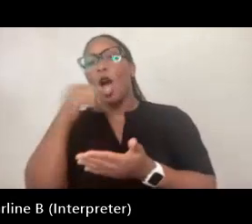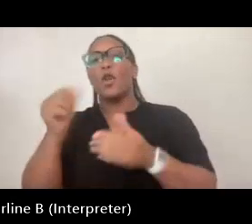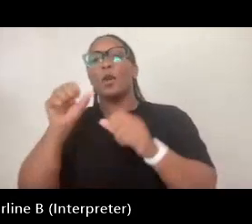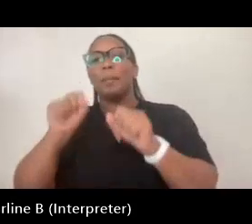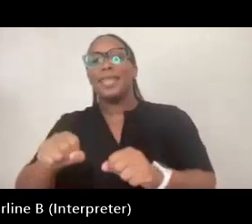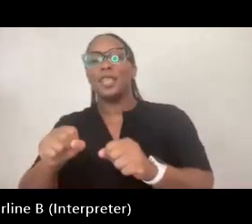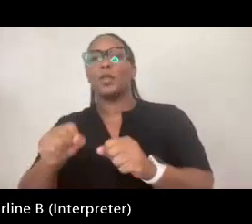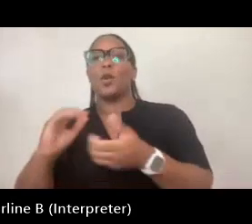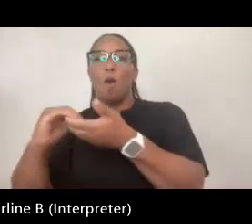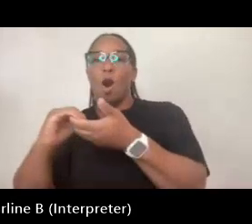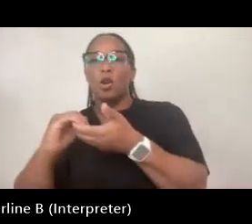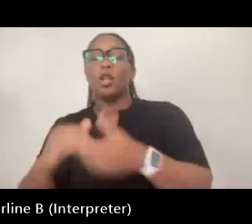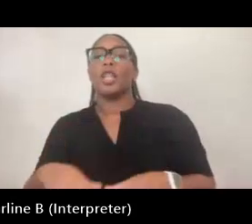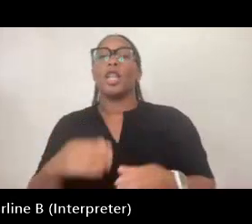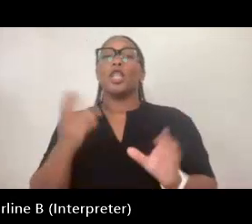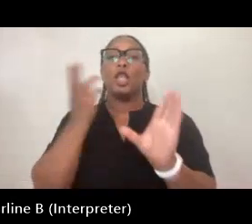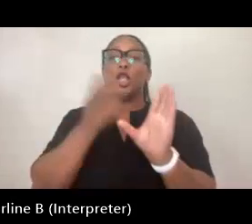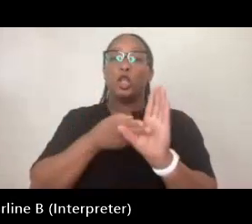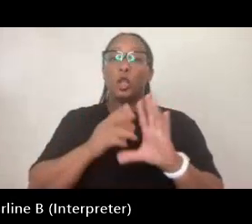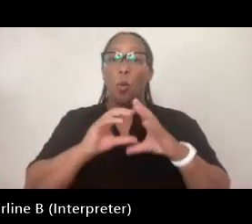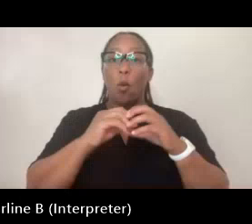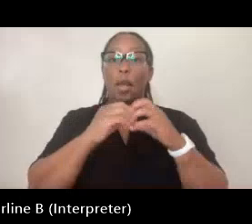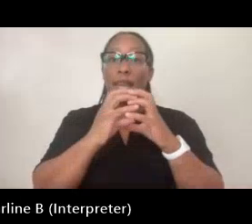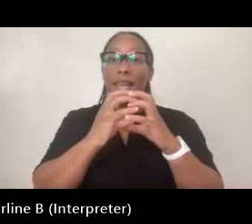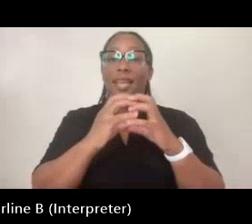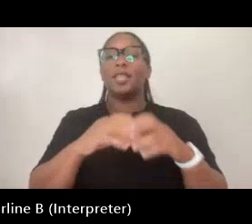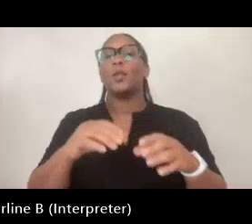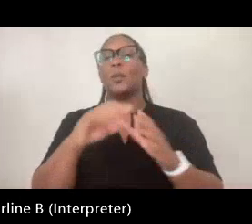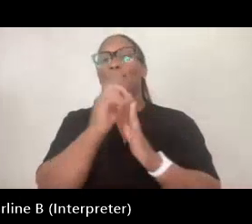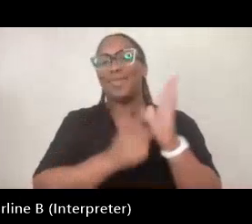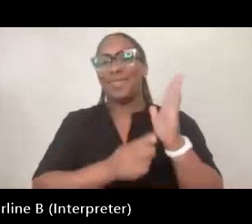To jointly work together as a coalition. To design a blueprint.